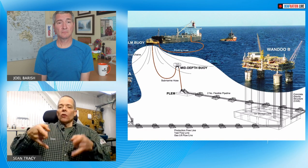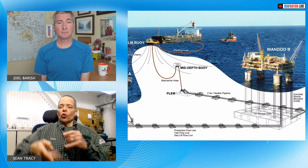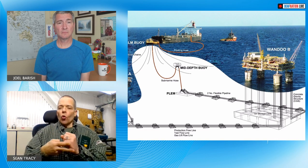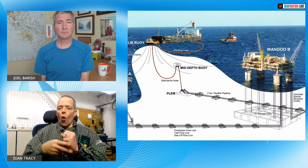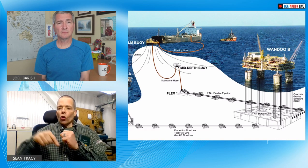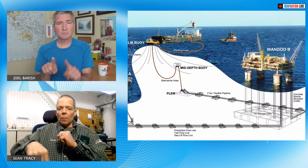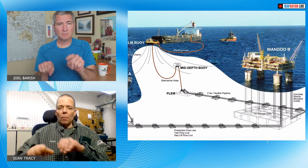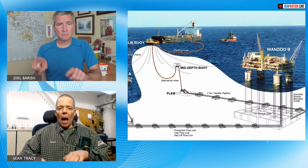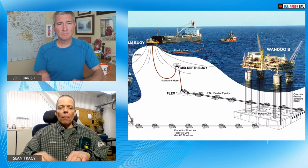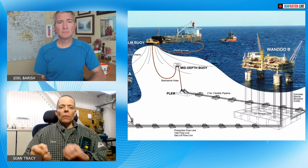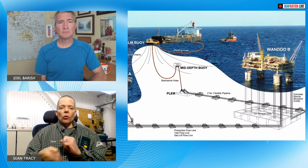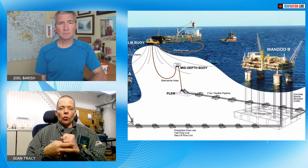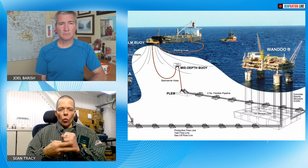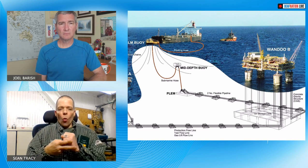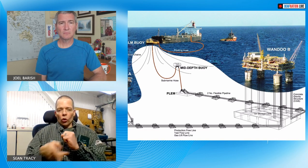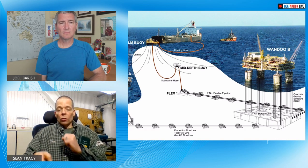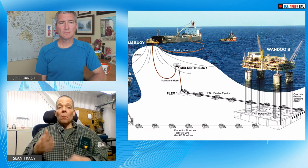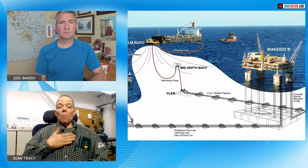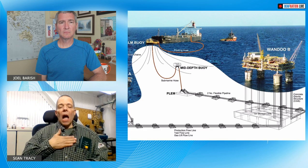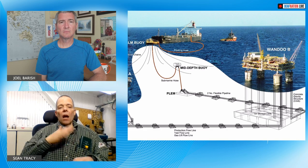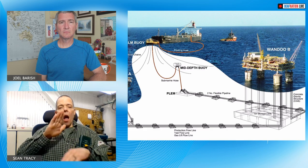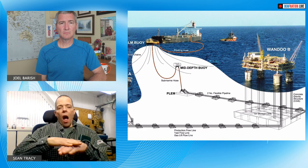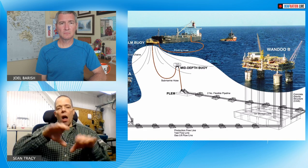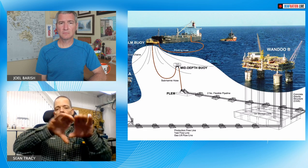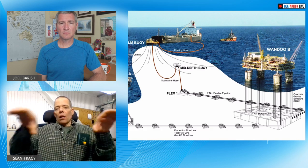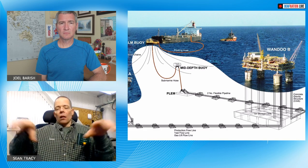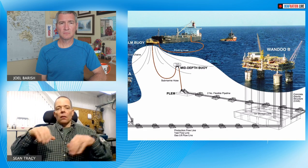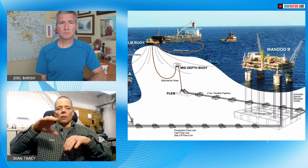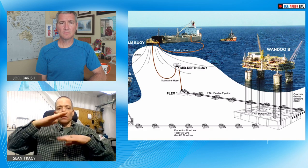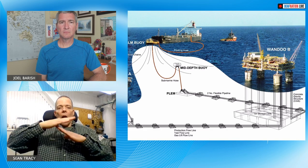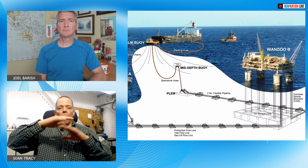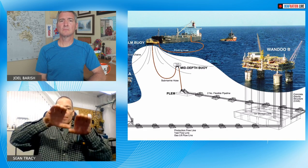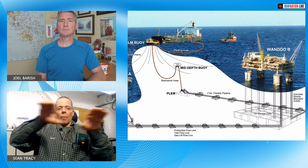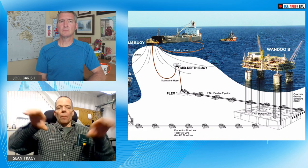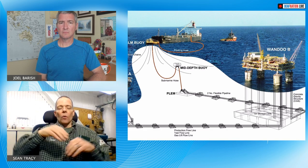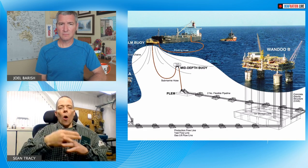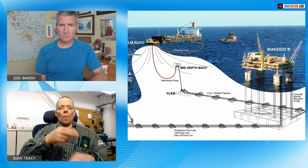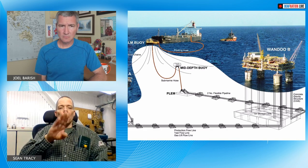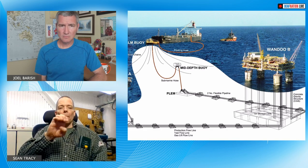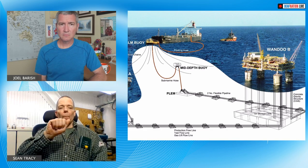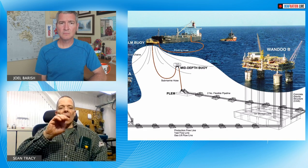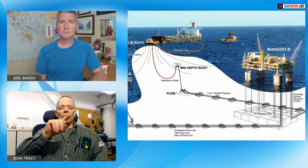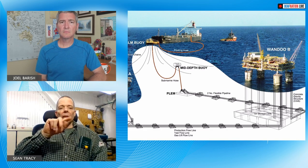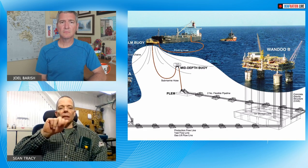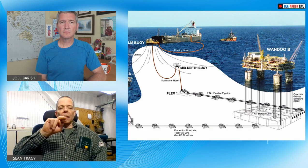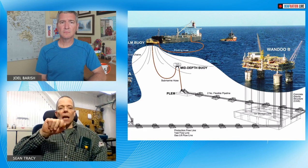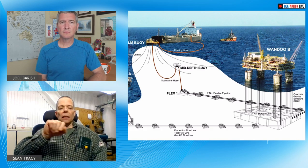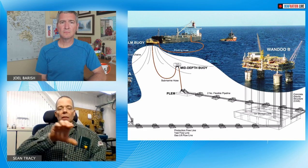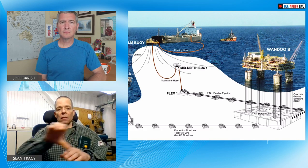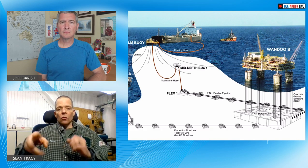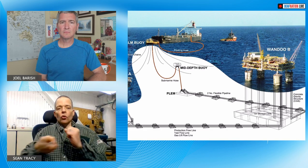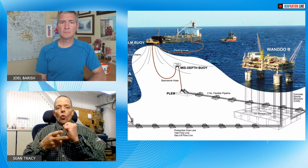With this rig, there's storage at the bottom but with my rig, the storage is at the top. The storage at the top of my rig is called beam tanks